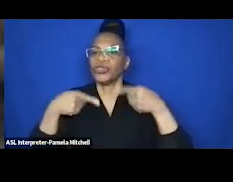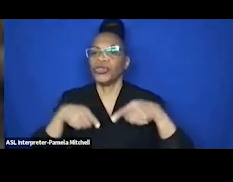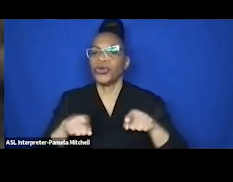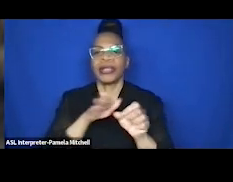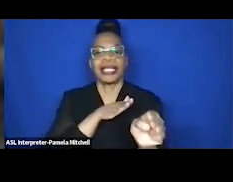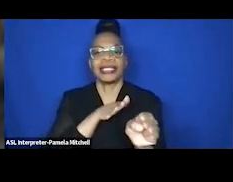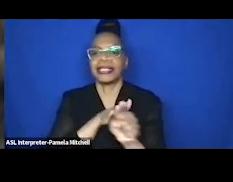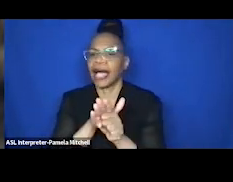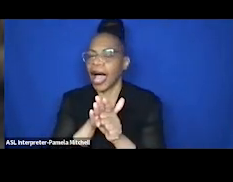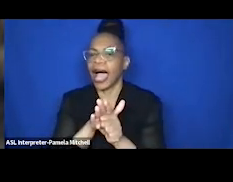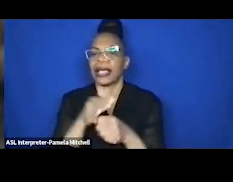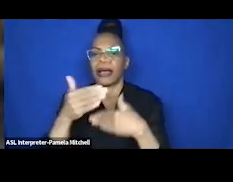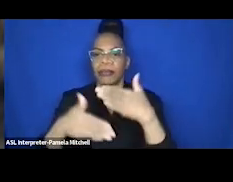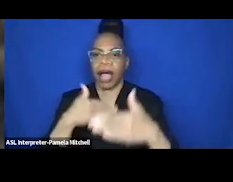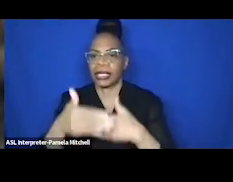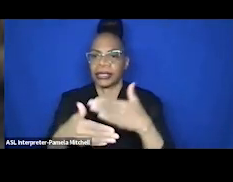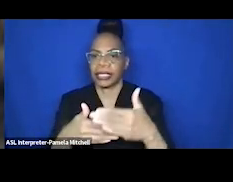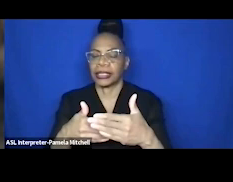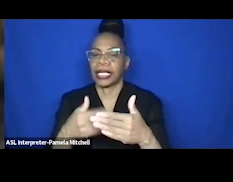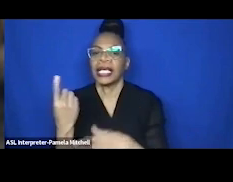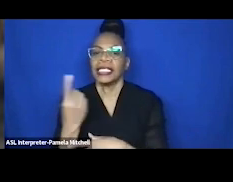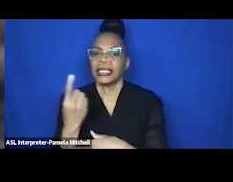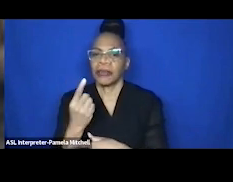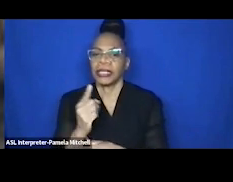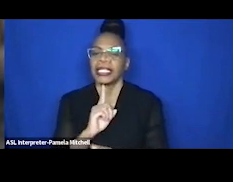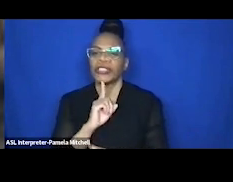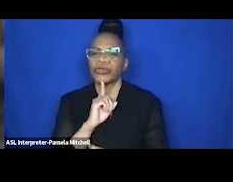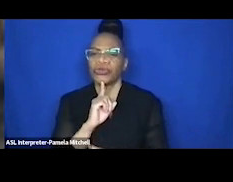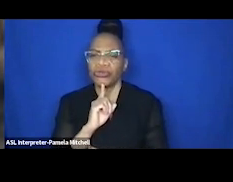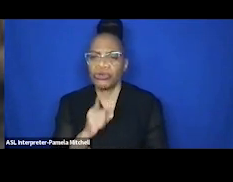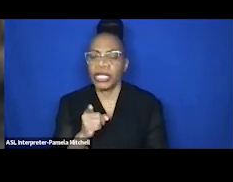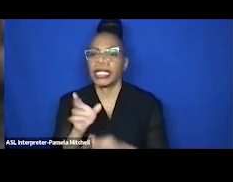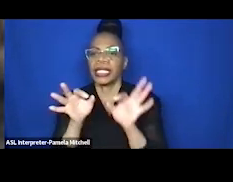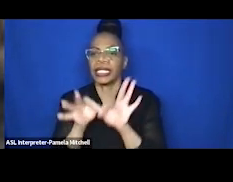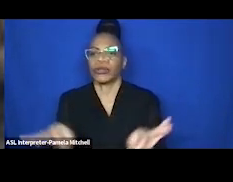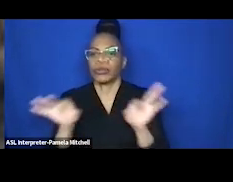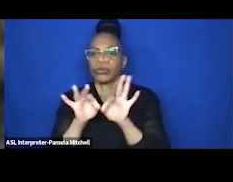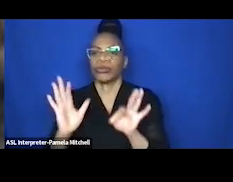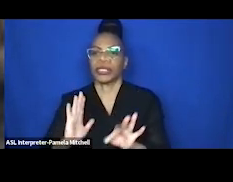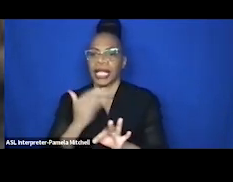Some things that I don't mention in here that were really crucial for our particular program was, of course,